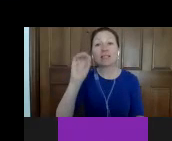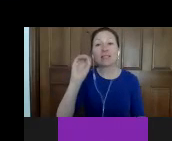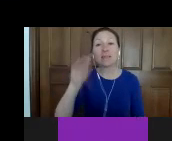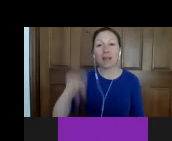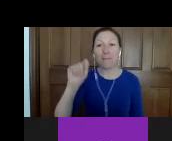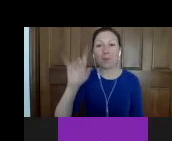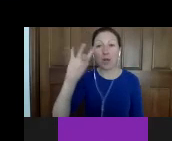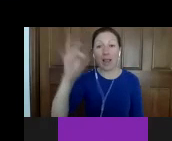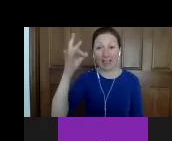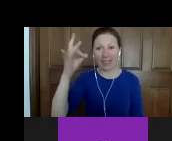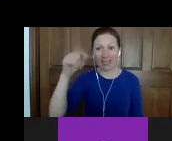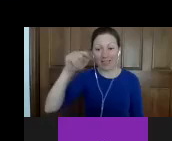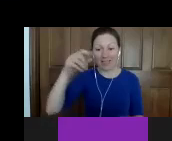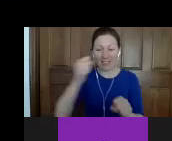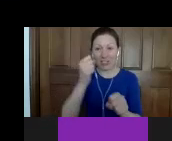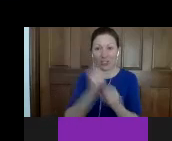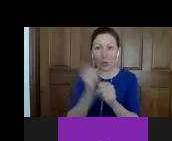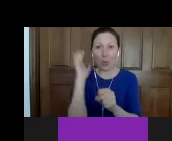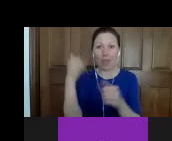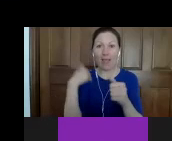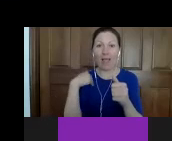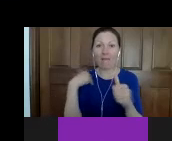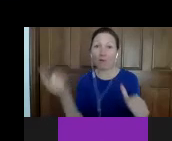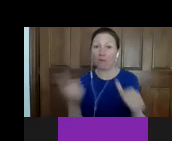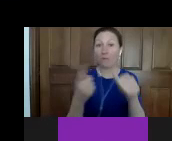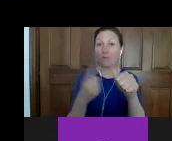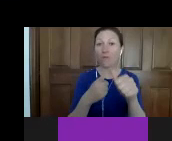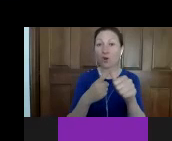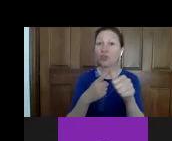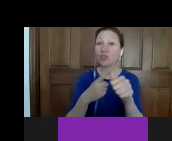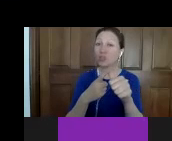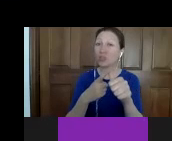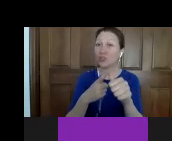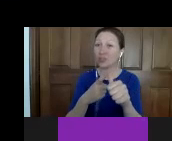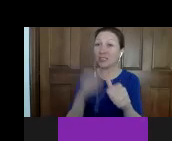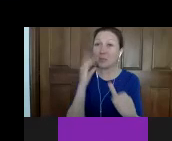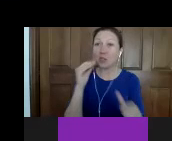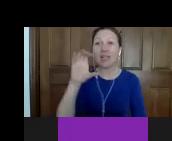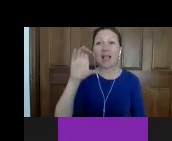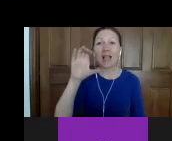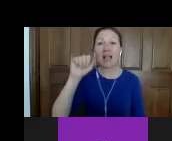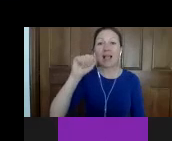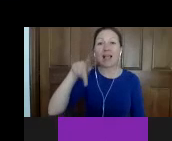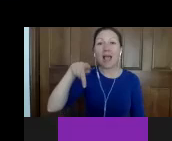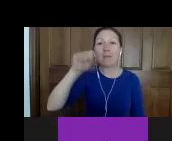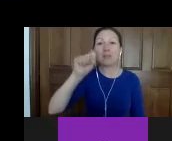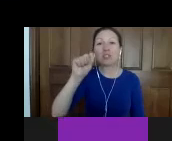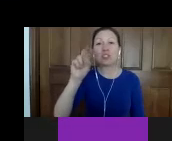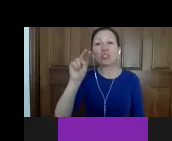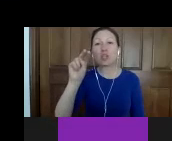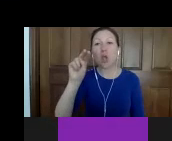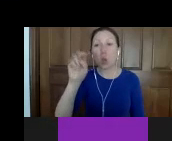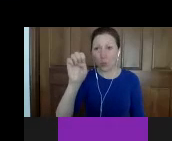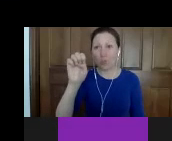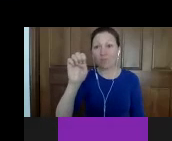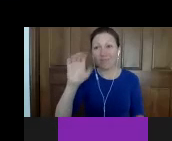next first much virtual Capstone course. So Starkloff Disability Institute does this